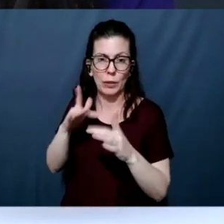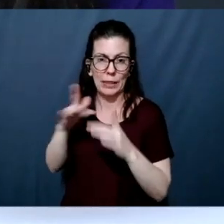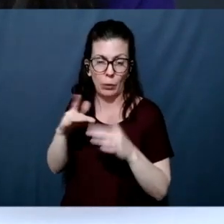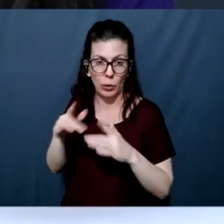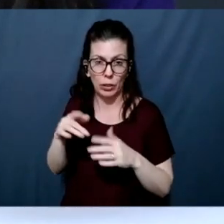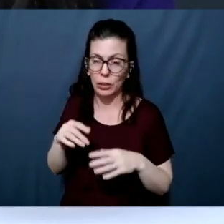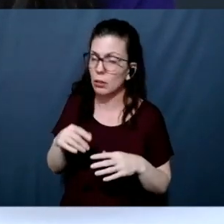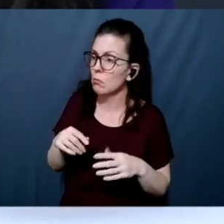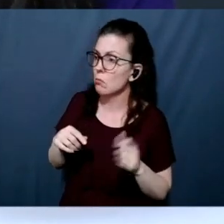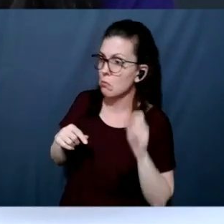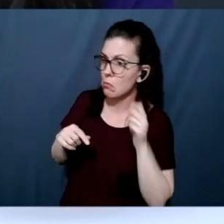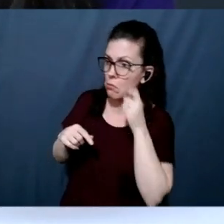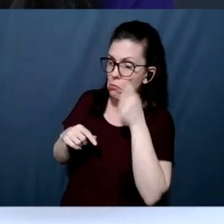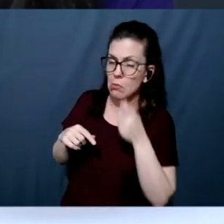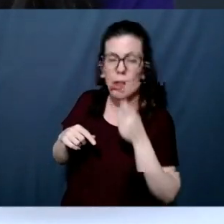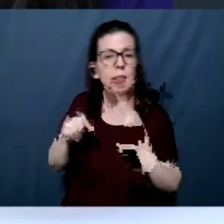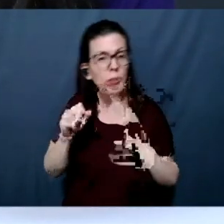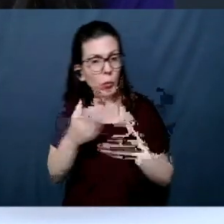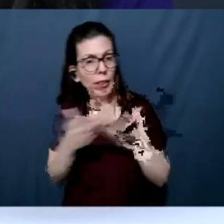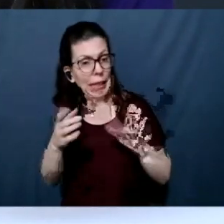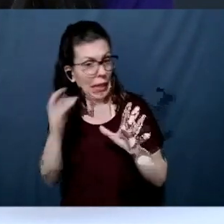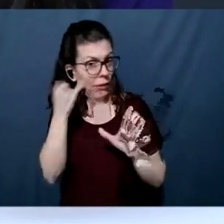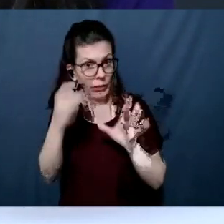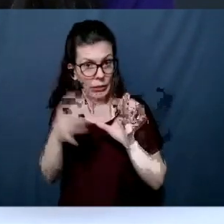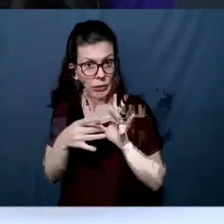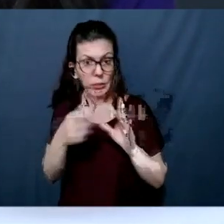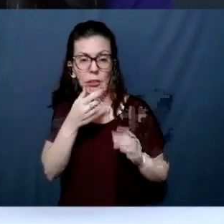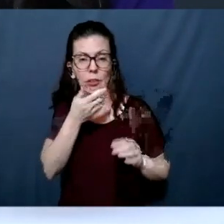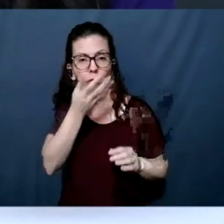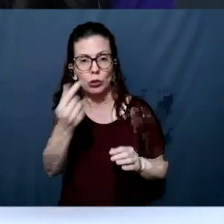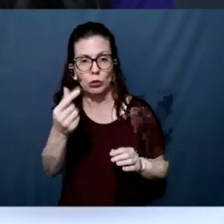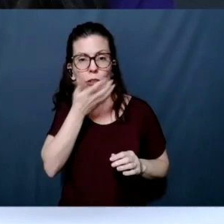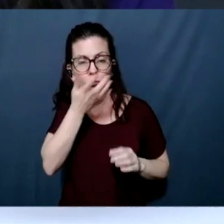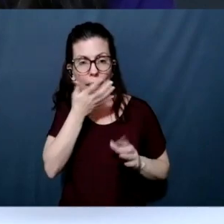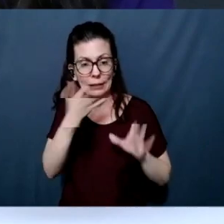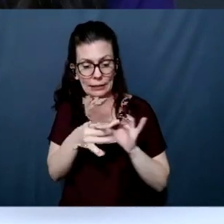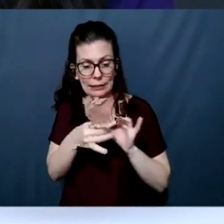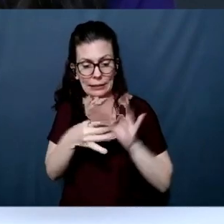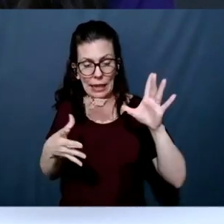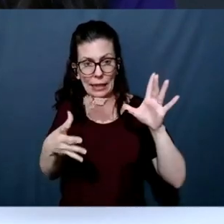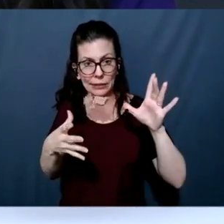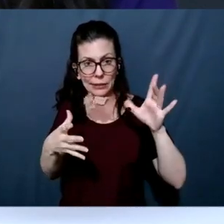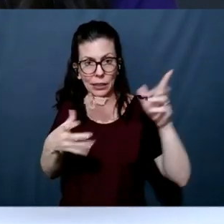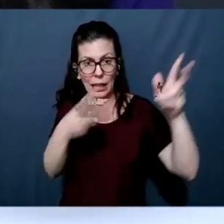is in disconnected state, all that logical we've actually deployed down, it's still operational and running there. Okay, got it.